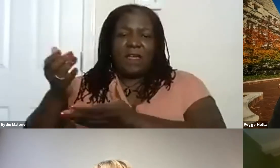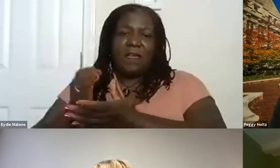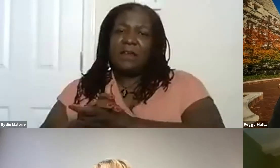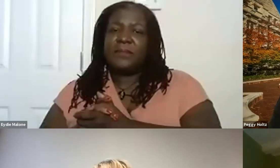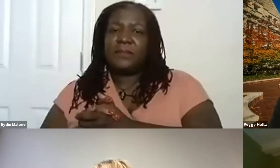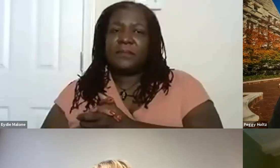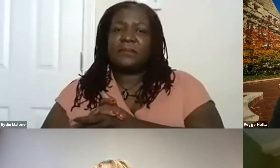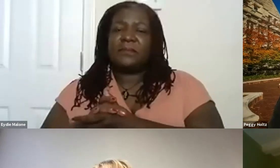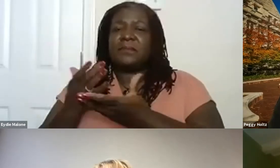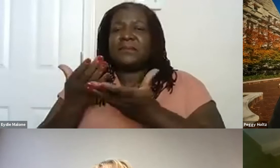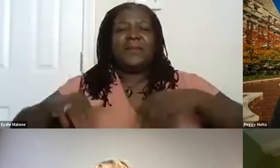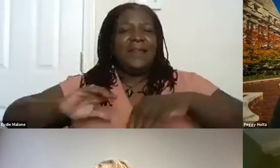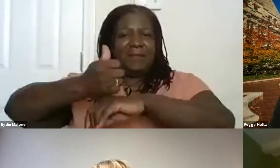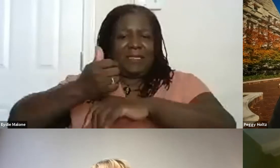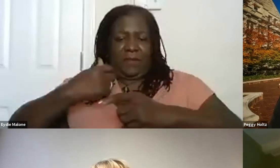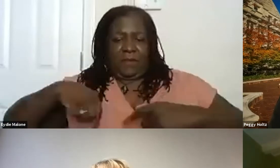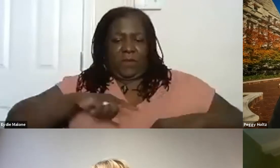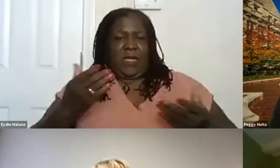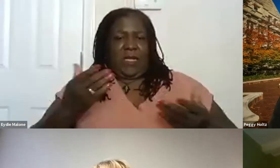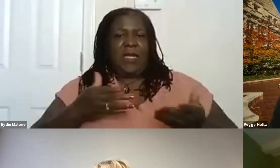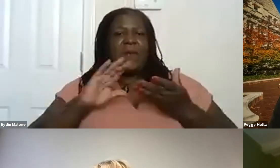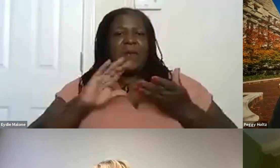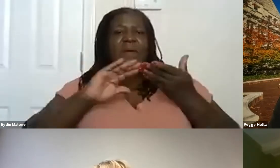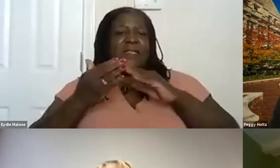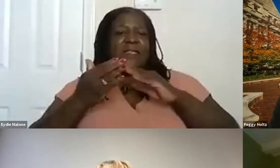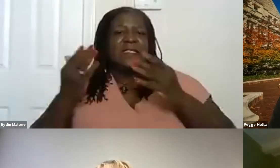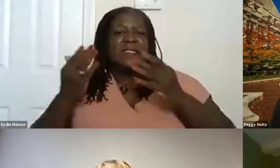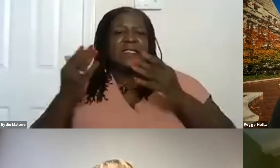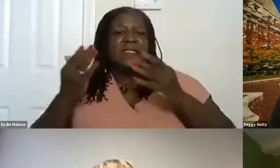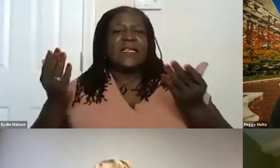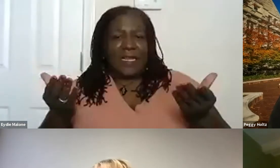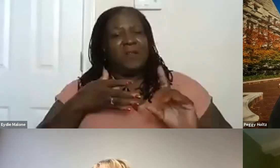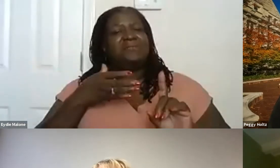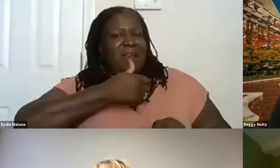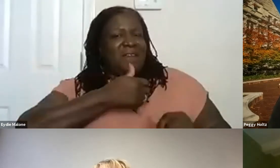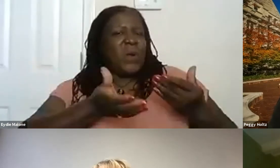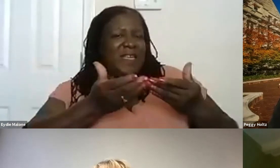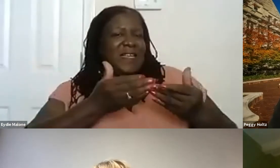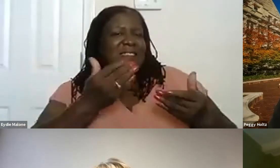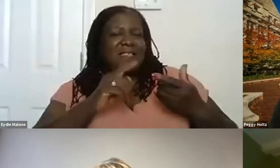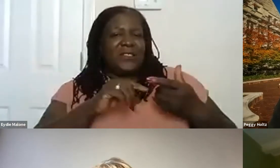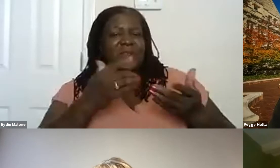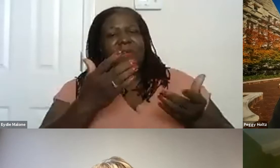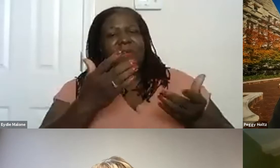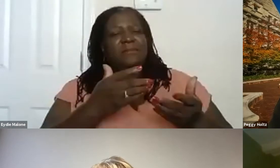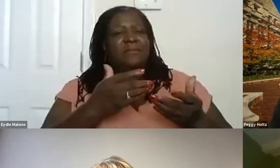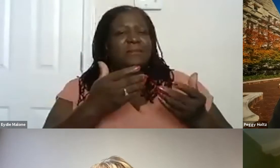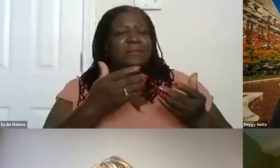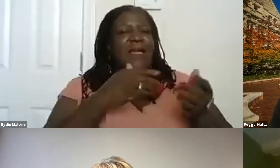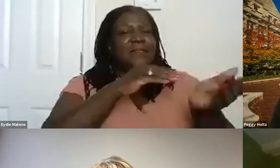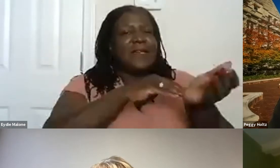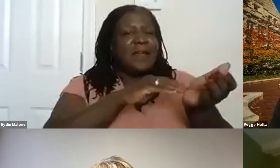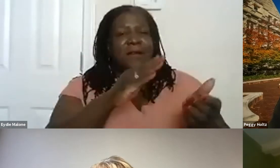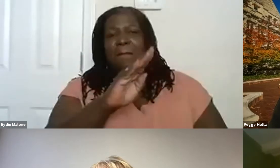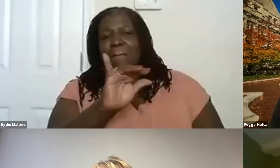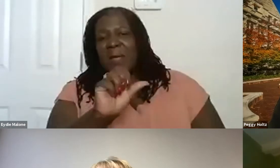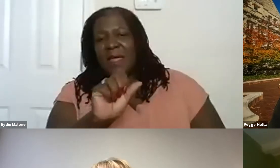it's easy to get to your primary care physician either by bus or car or whatnot.